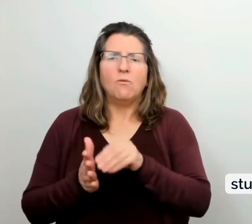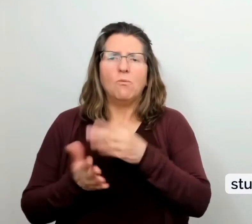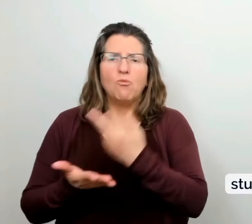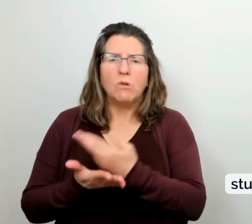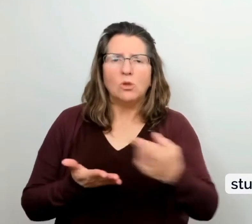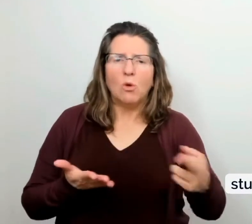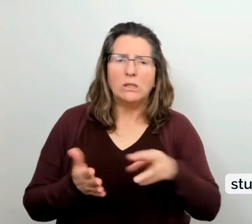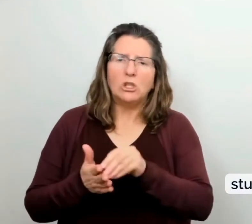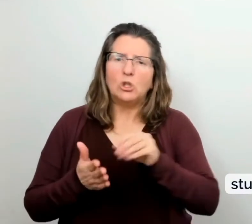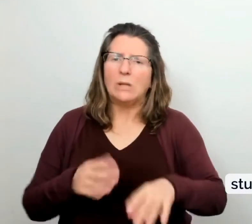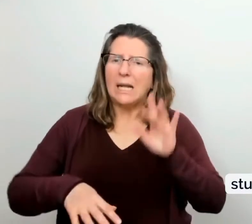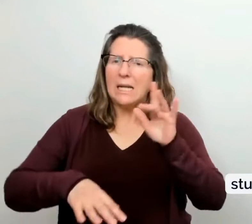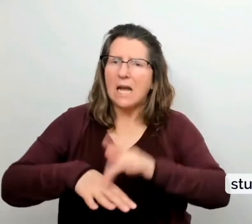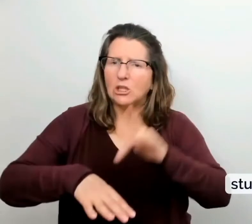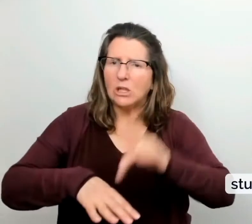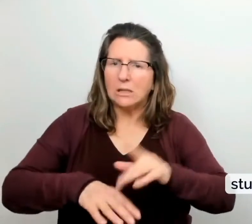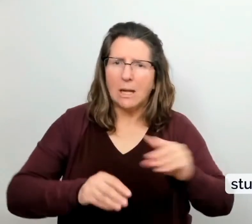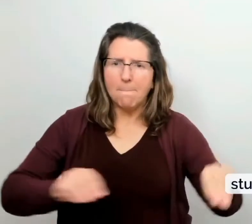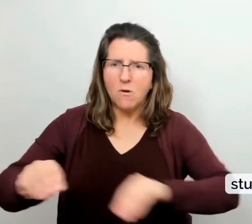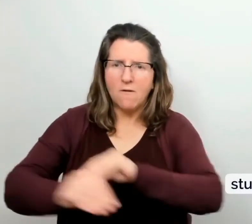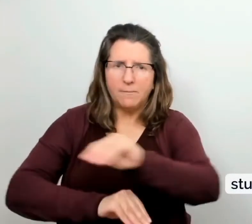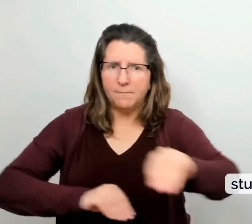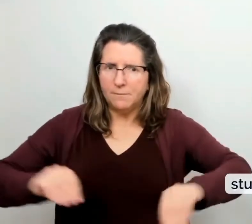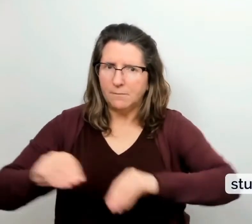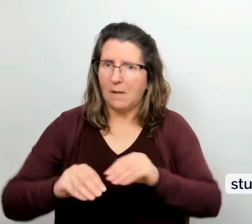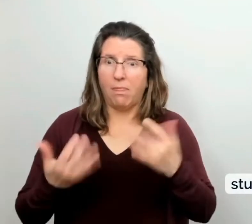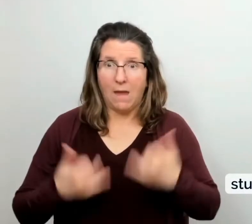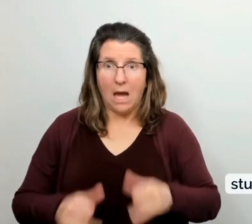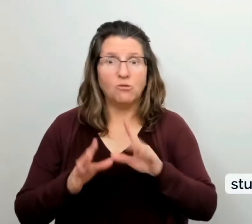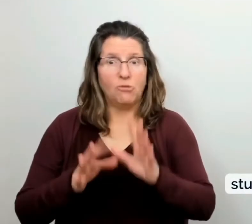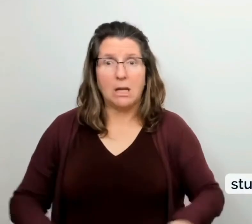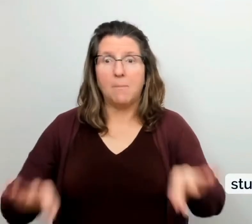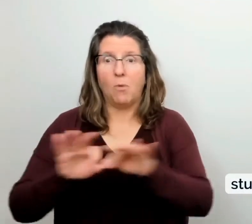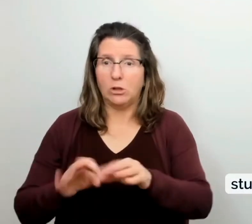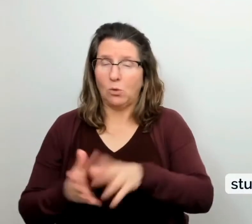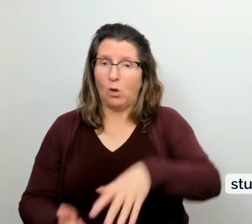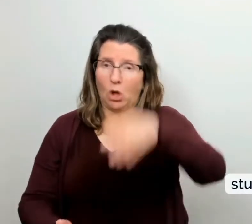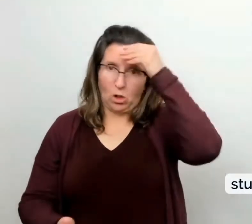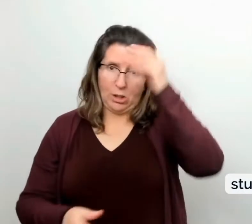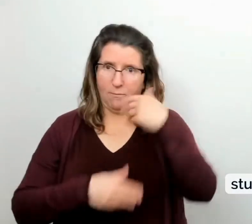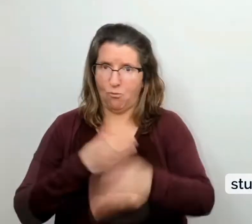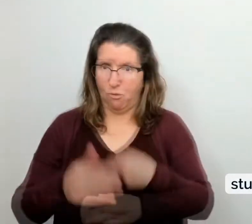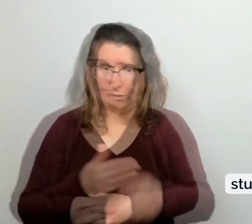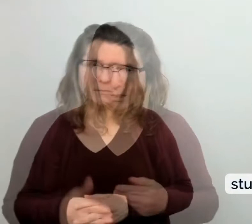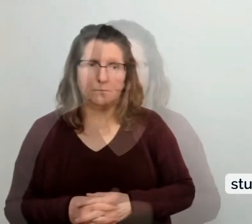Provide resources students can touch and manipulate that really supports the learning process.